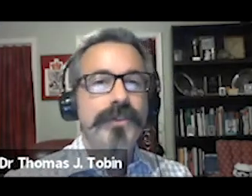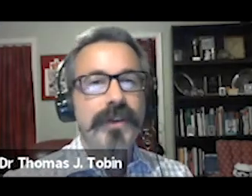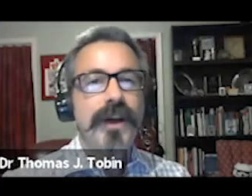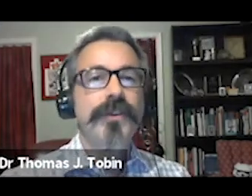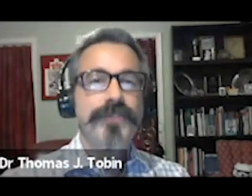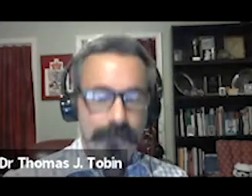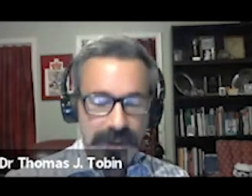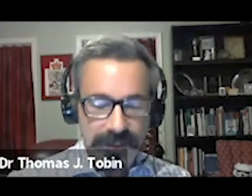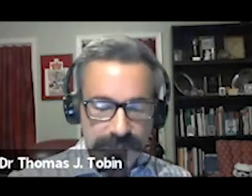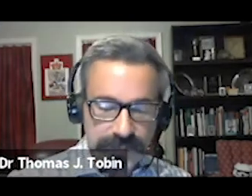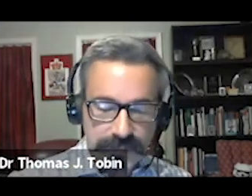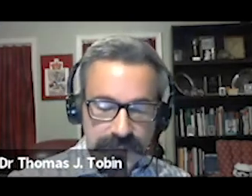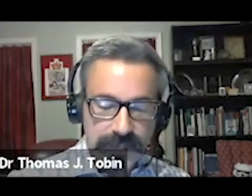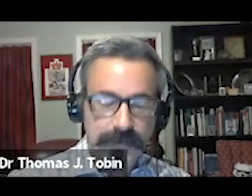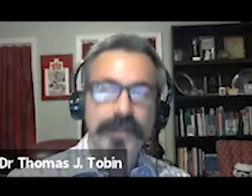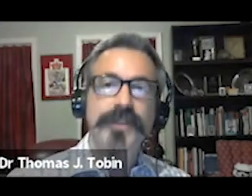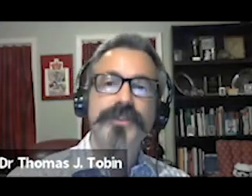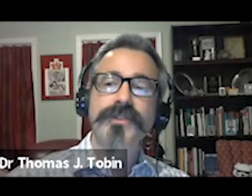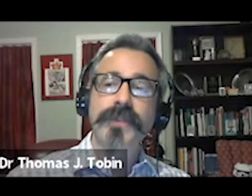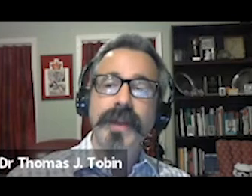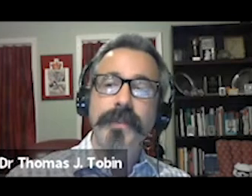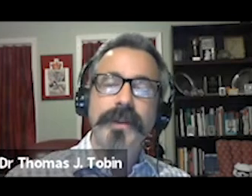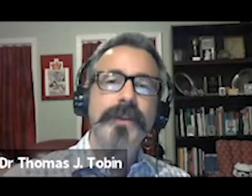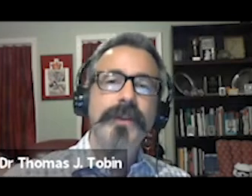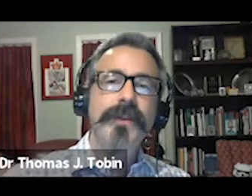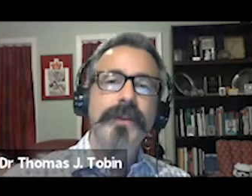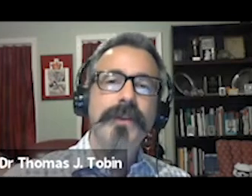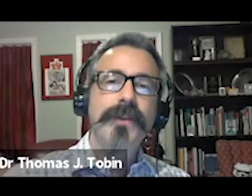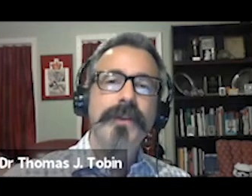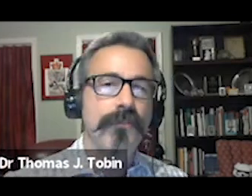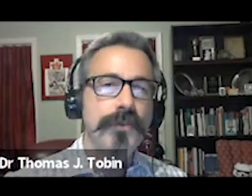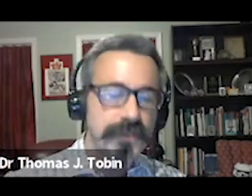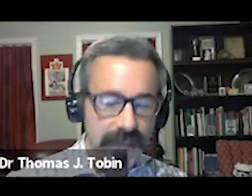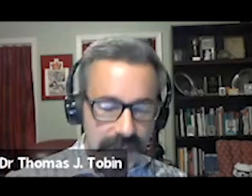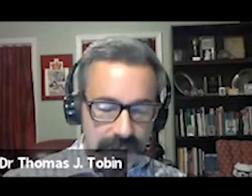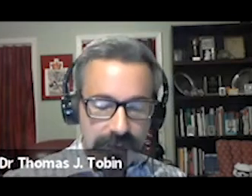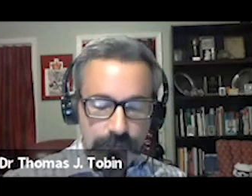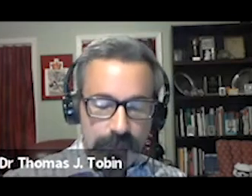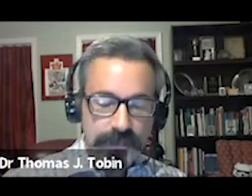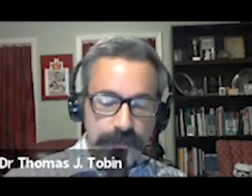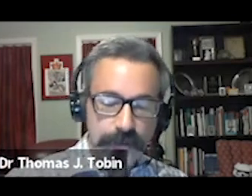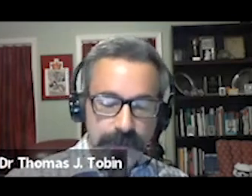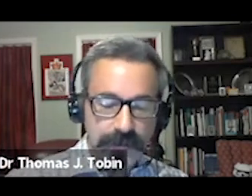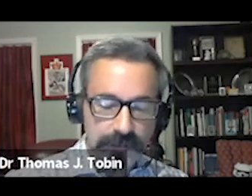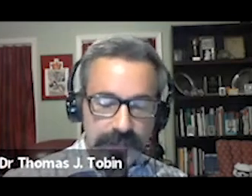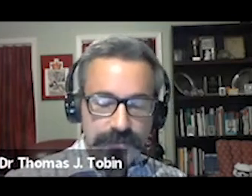acknowledge our behind the scenes team in addition to Anthony -- we're being supported by Darlene,